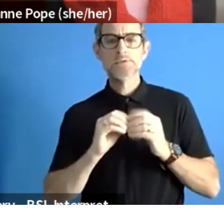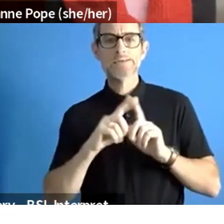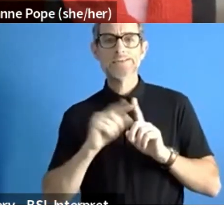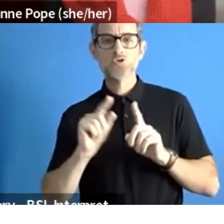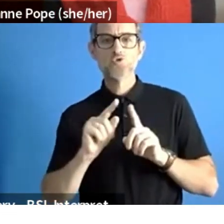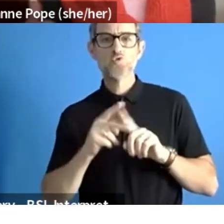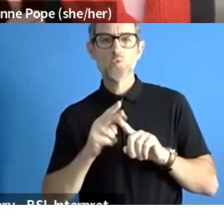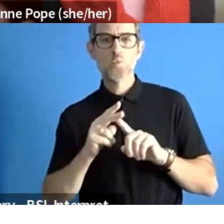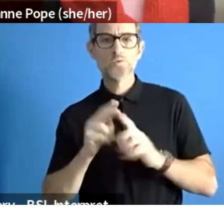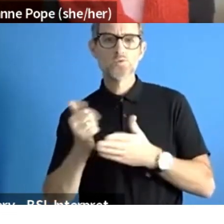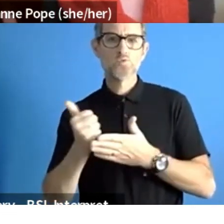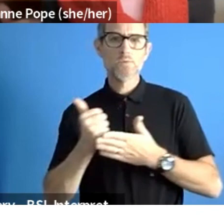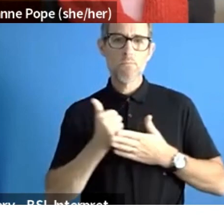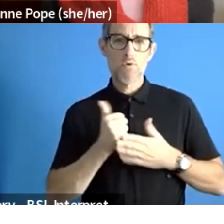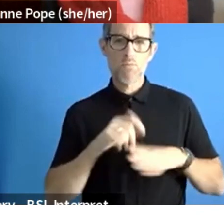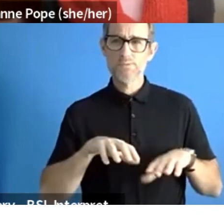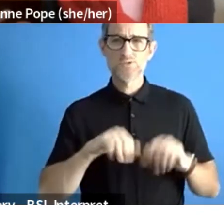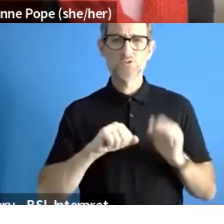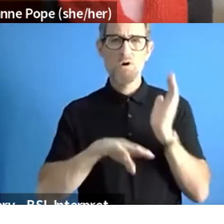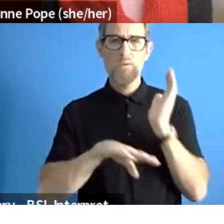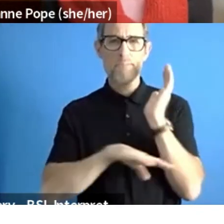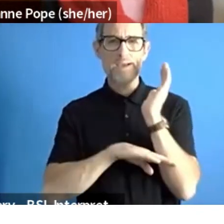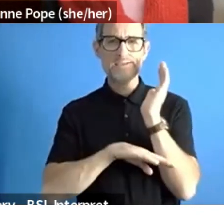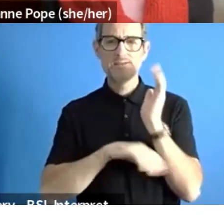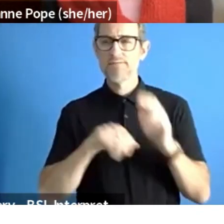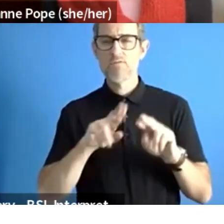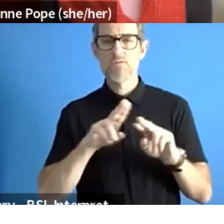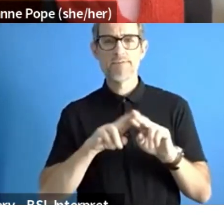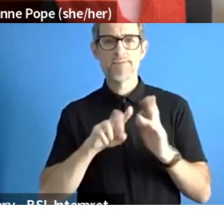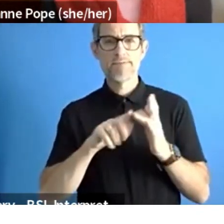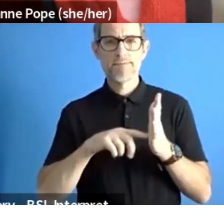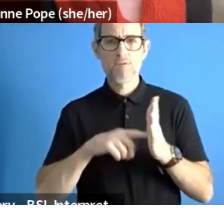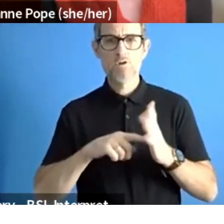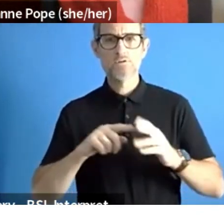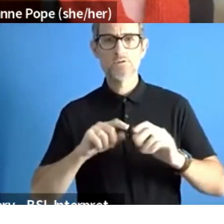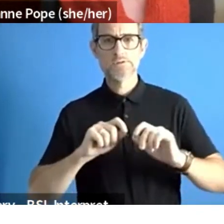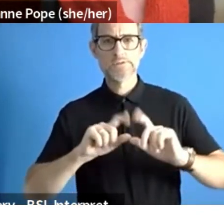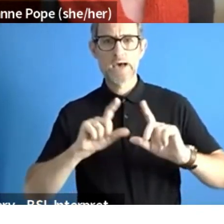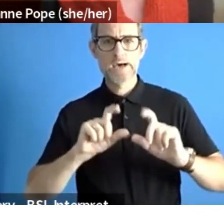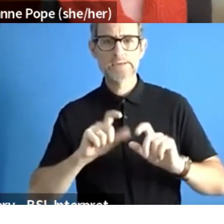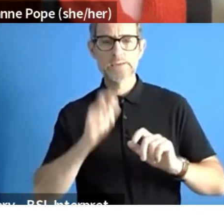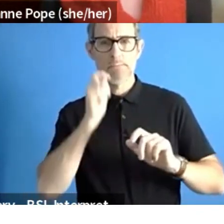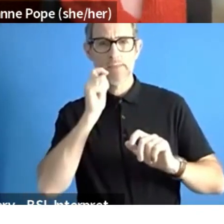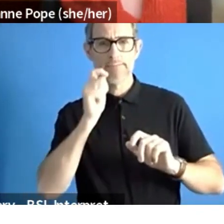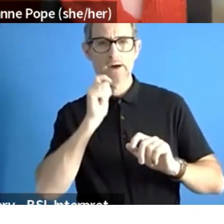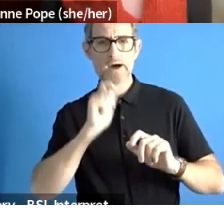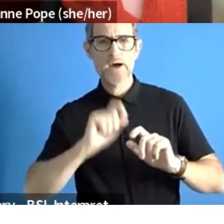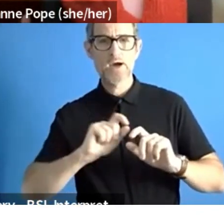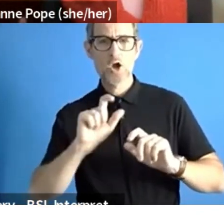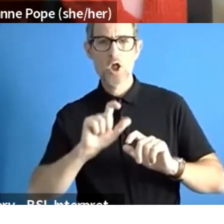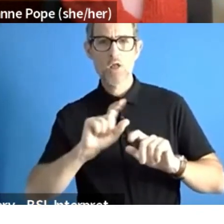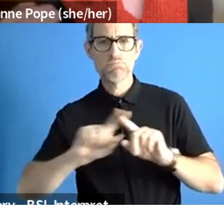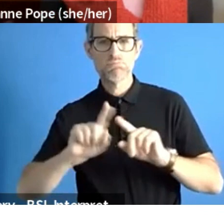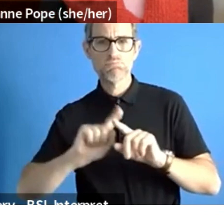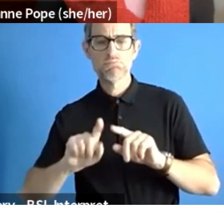basics like font size, magnifying, that everyone can understand and appreciate.